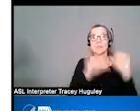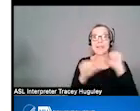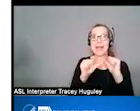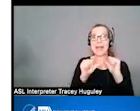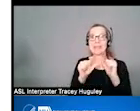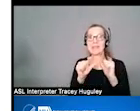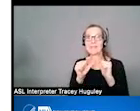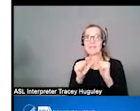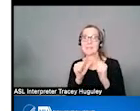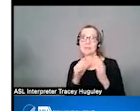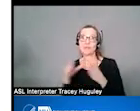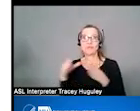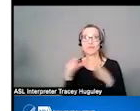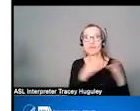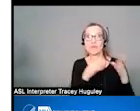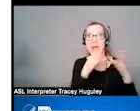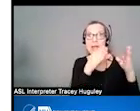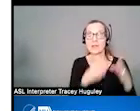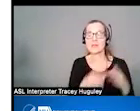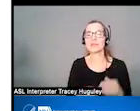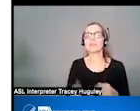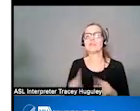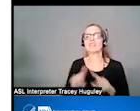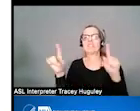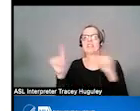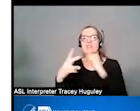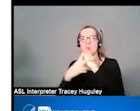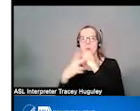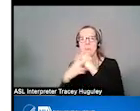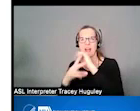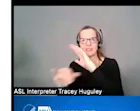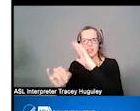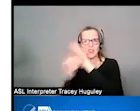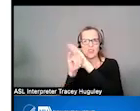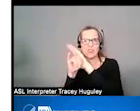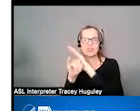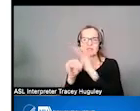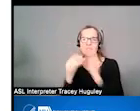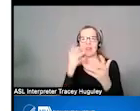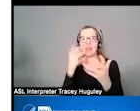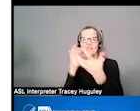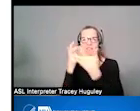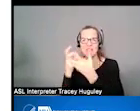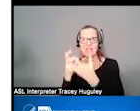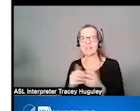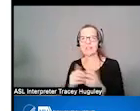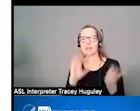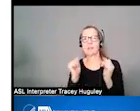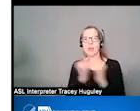perhaps a different data repository was identified that's a better fit for your data compared to what was listed initially,